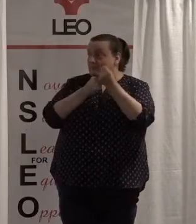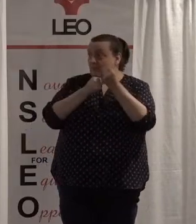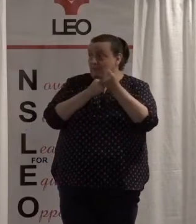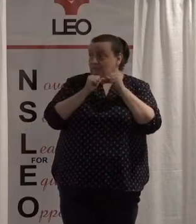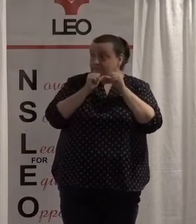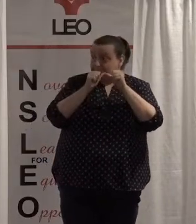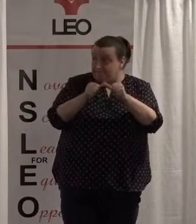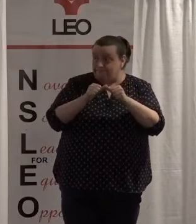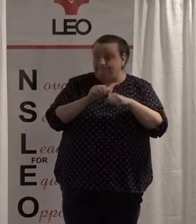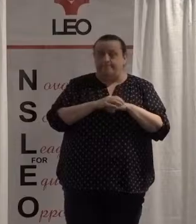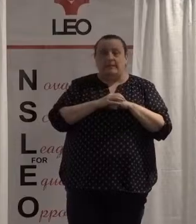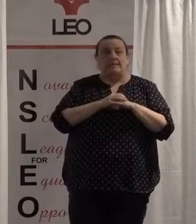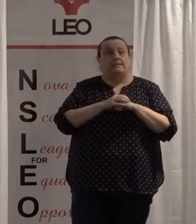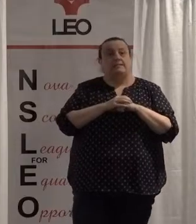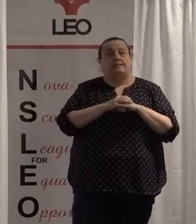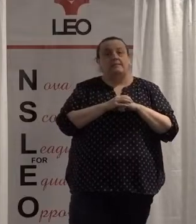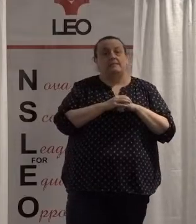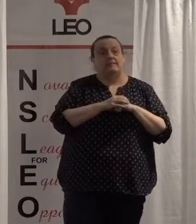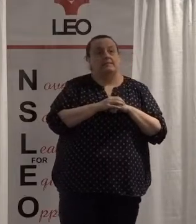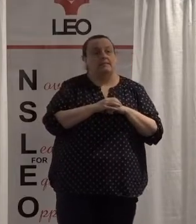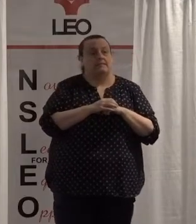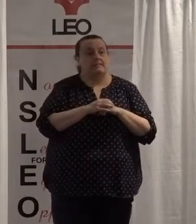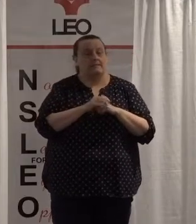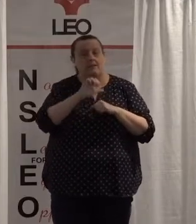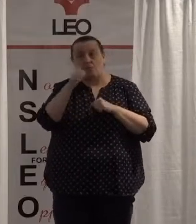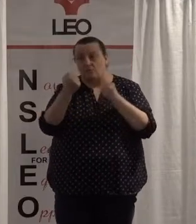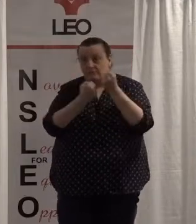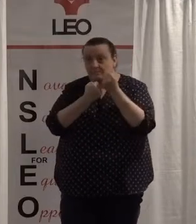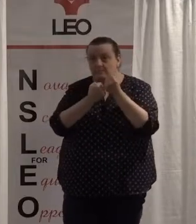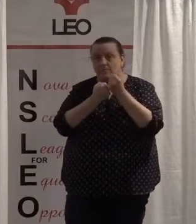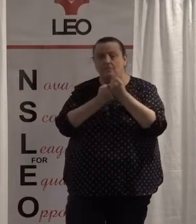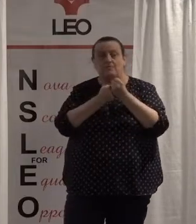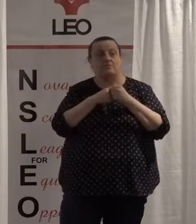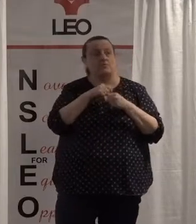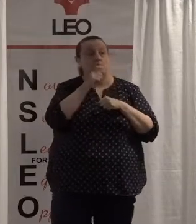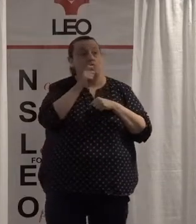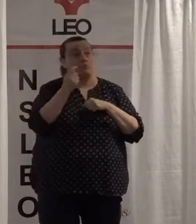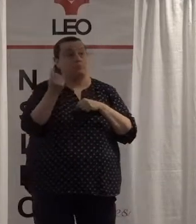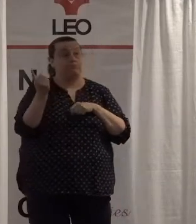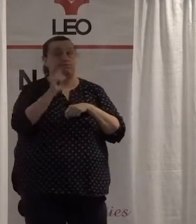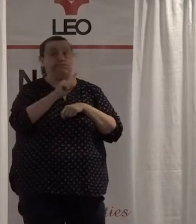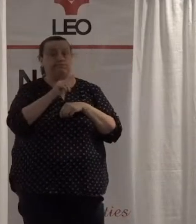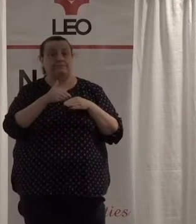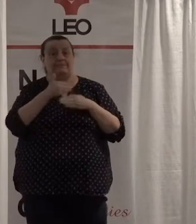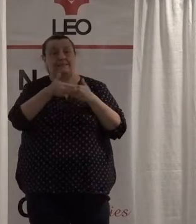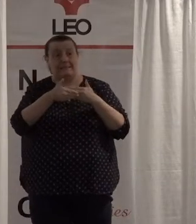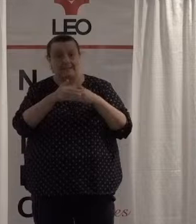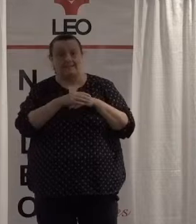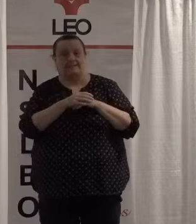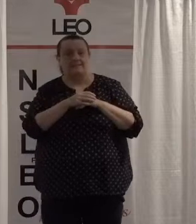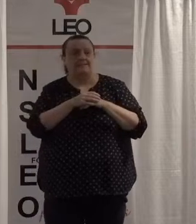AS WELL AS OUR OTHER SPONSORS. AND OUR NEXT ONE WHO IS COMING UP, UNFORTUNATELY ALTHOUGH MELANIE WELLS